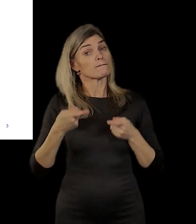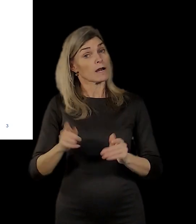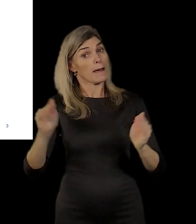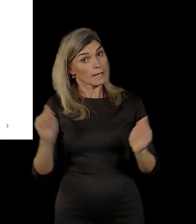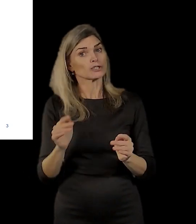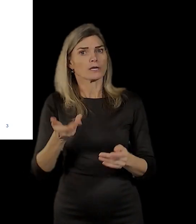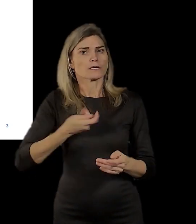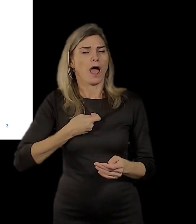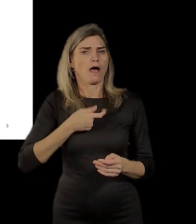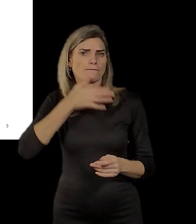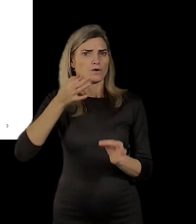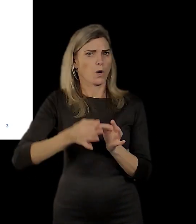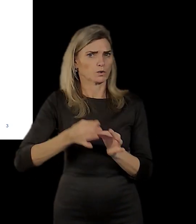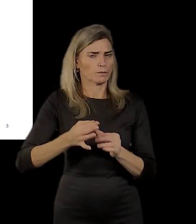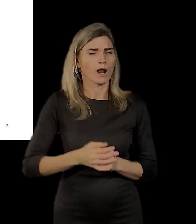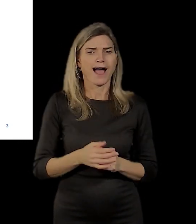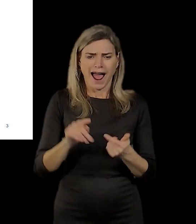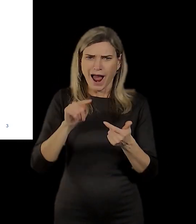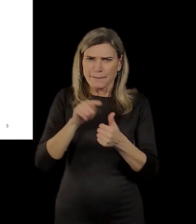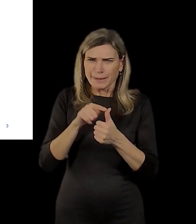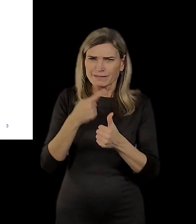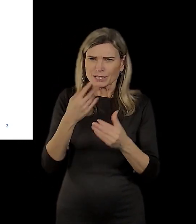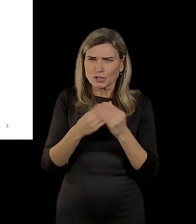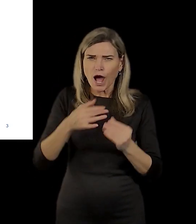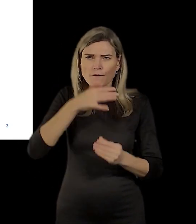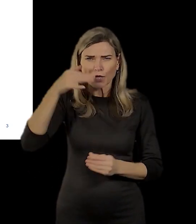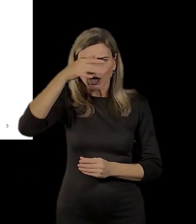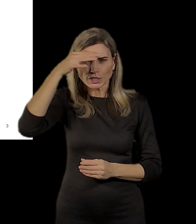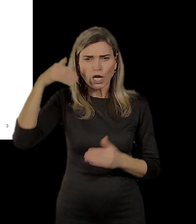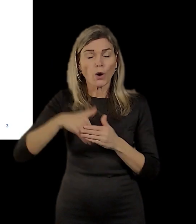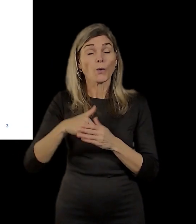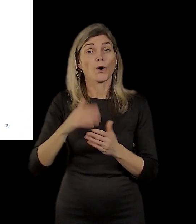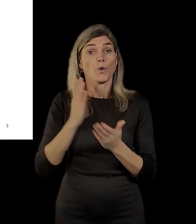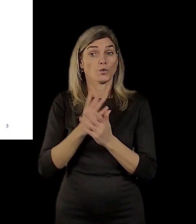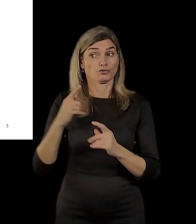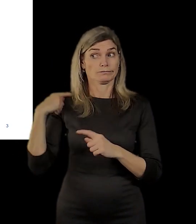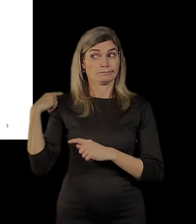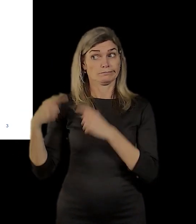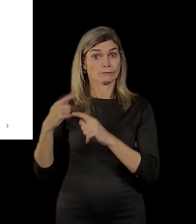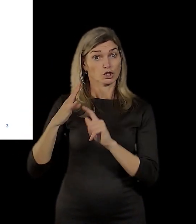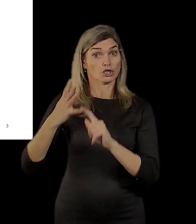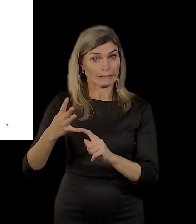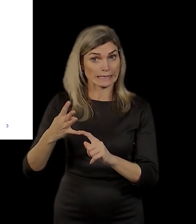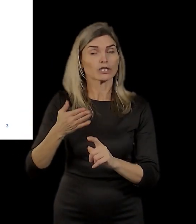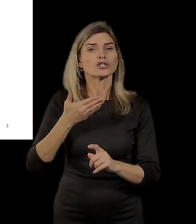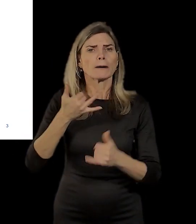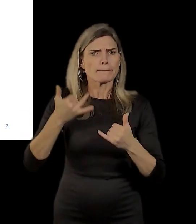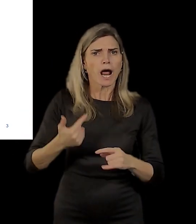. And just to give you an idea, in the project that we have been running in Prague 5 for